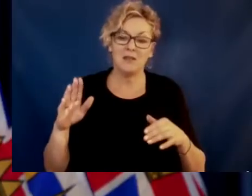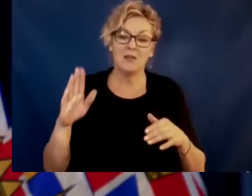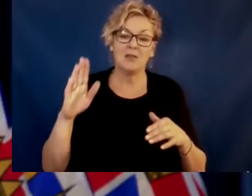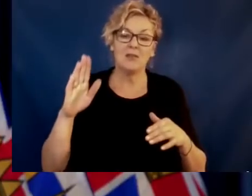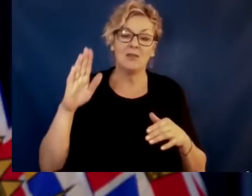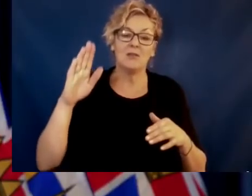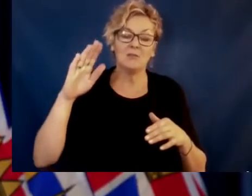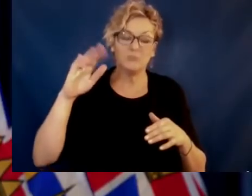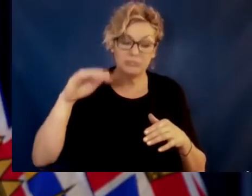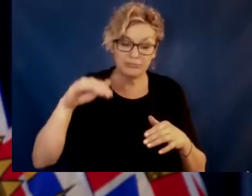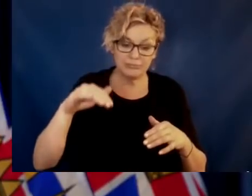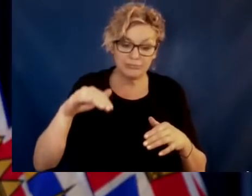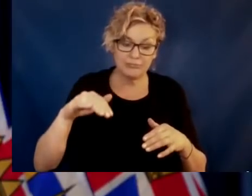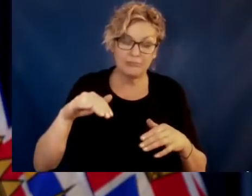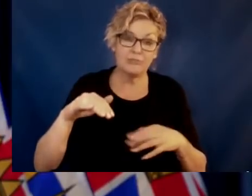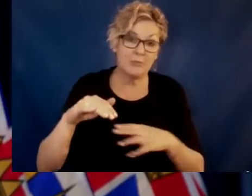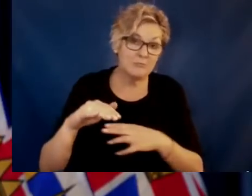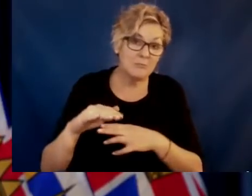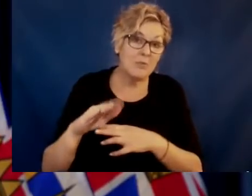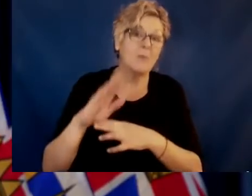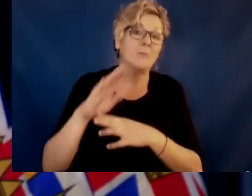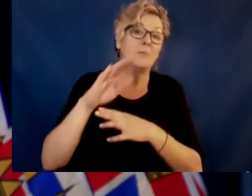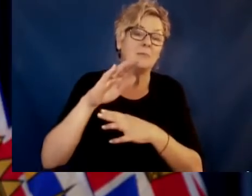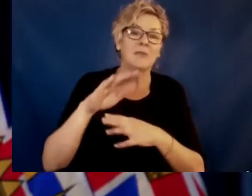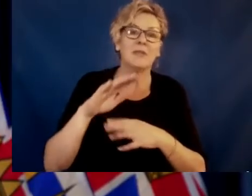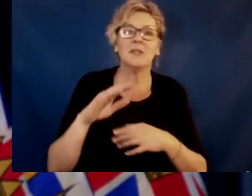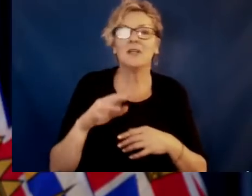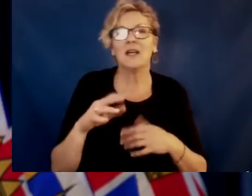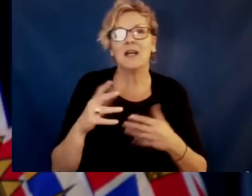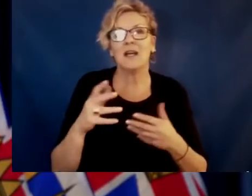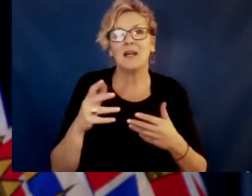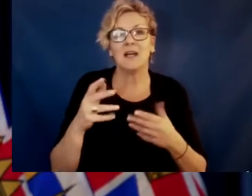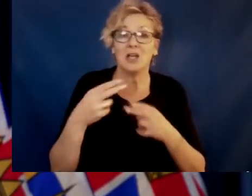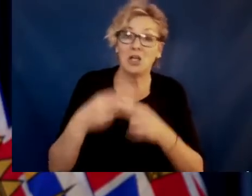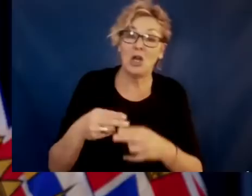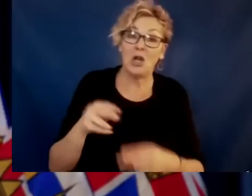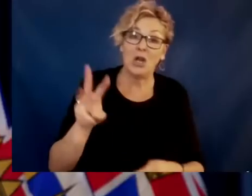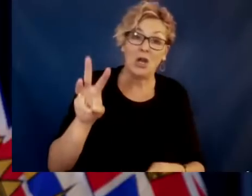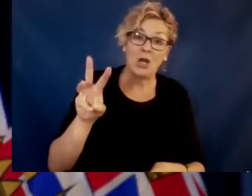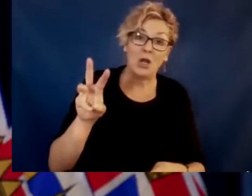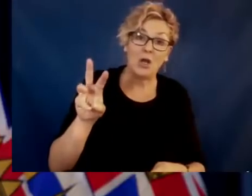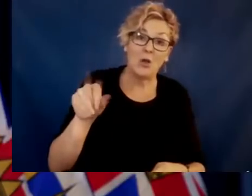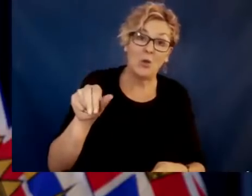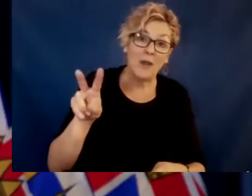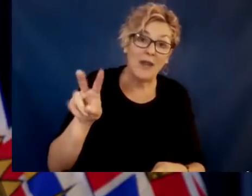think before too. What I'm reflecting is the fact that what we're